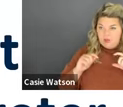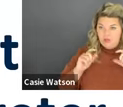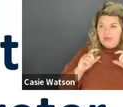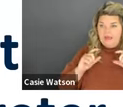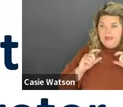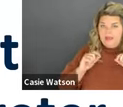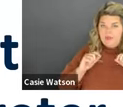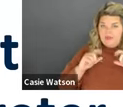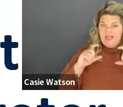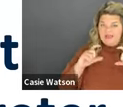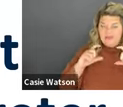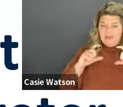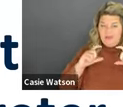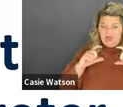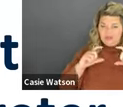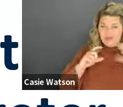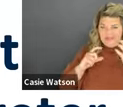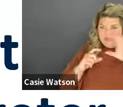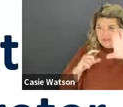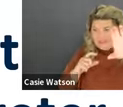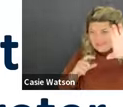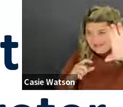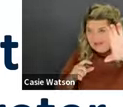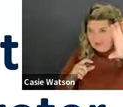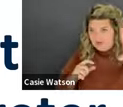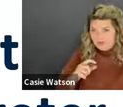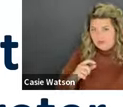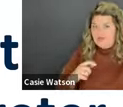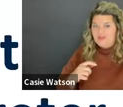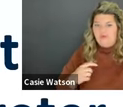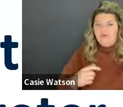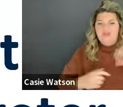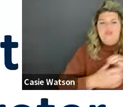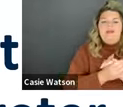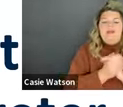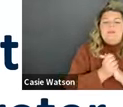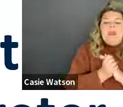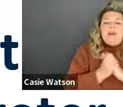you can enable the text to be larger so it's easier to see like when you show someone your phone.